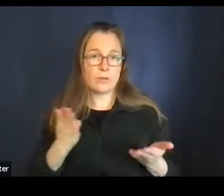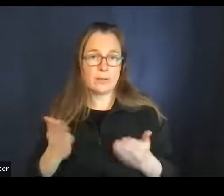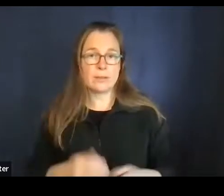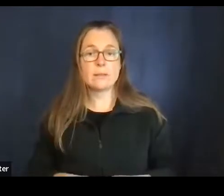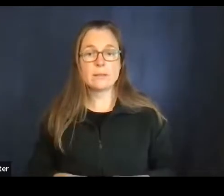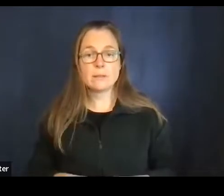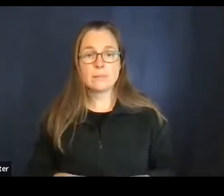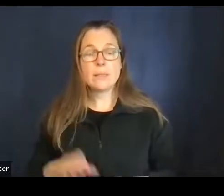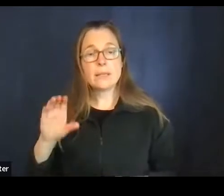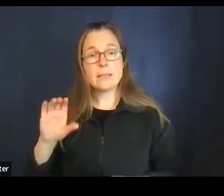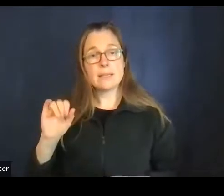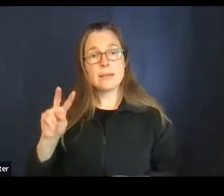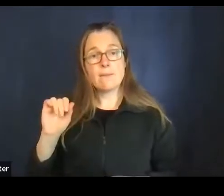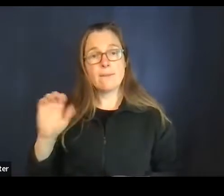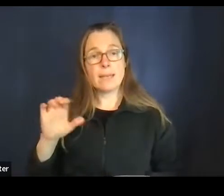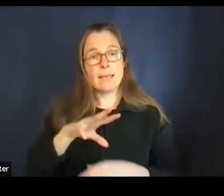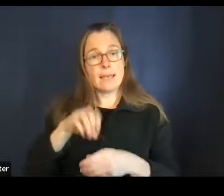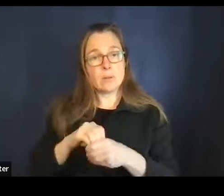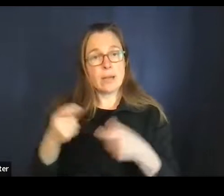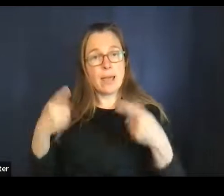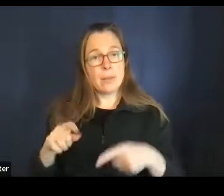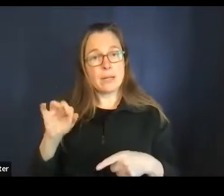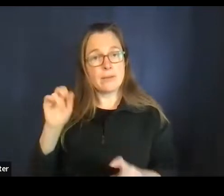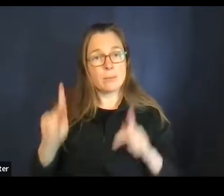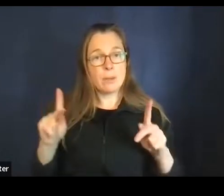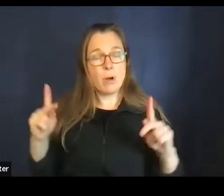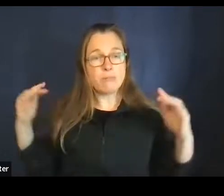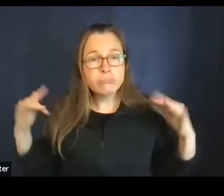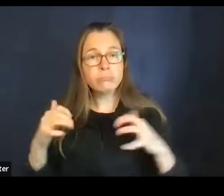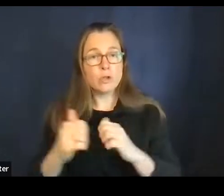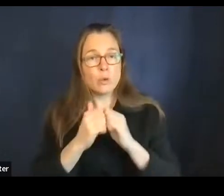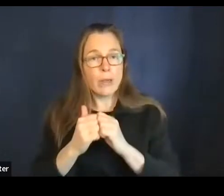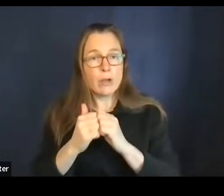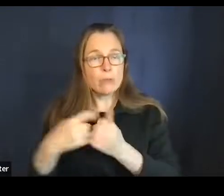Civic engagement happens whenever there are people who come together to identify and solve common concerns.